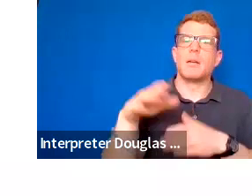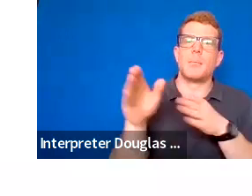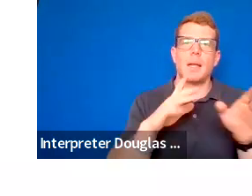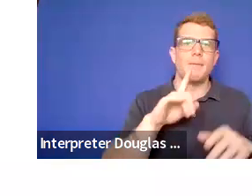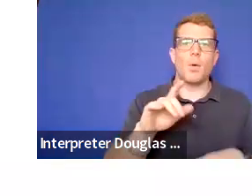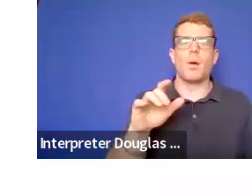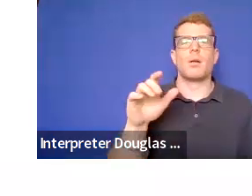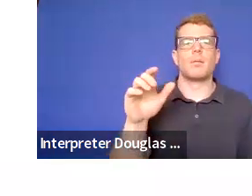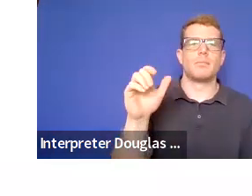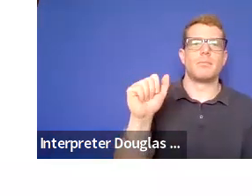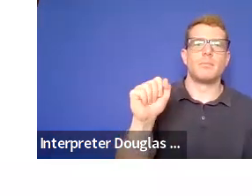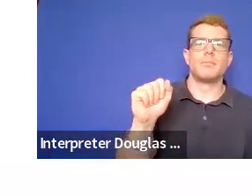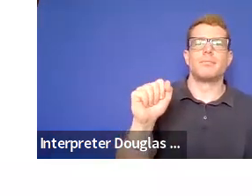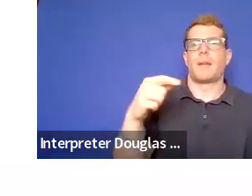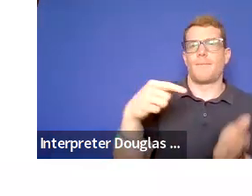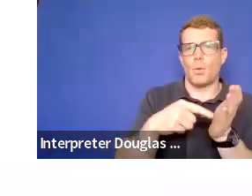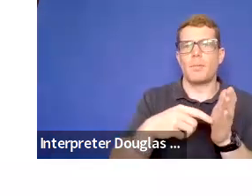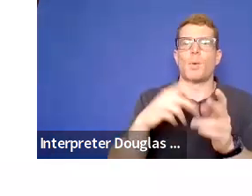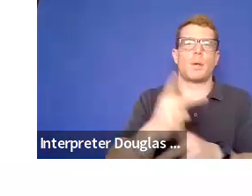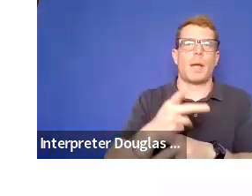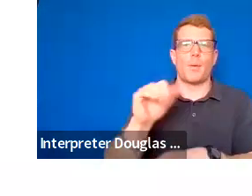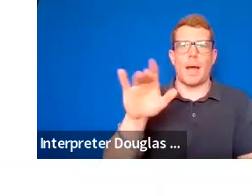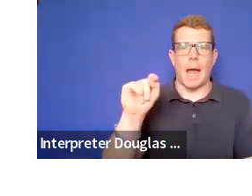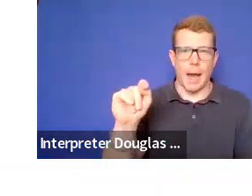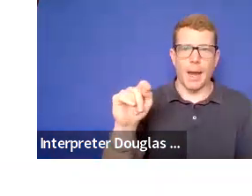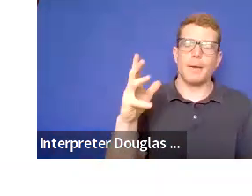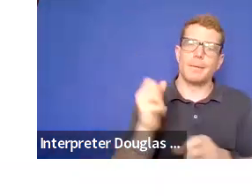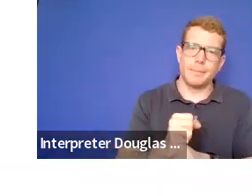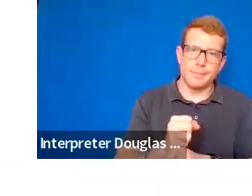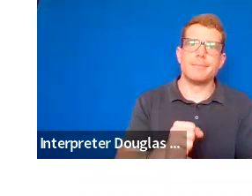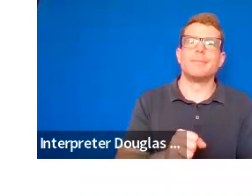You could then more easily afford the premiums of that individual health plan.